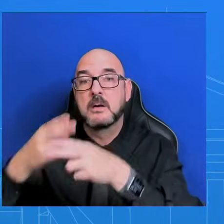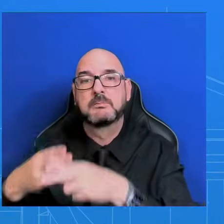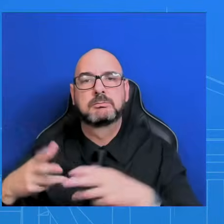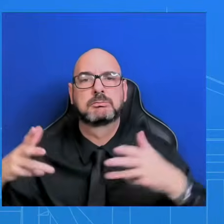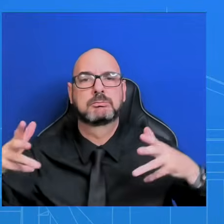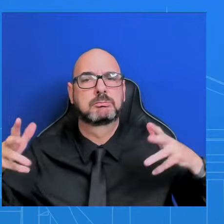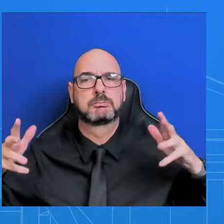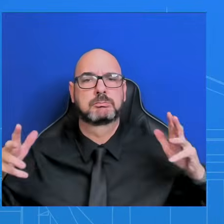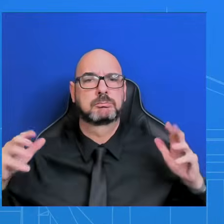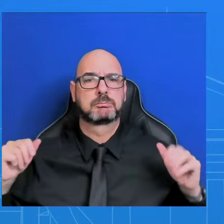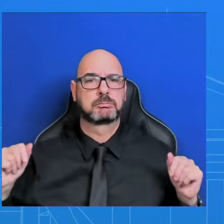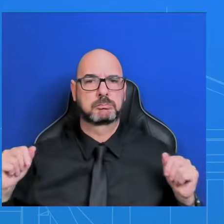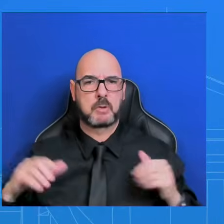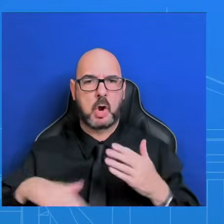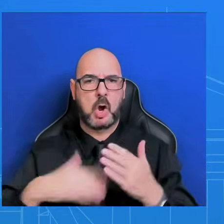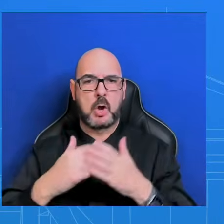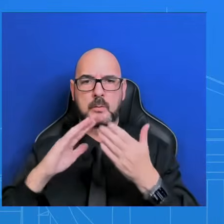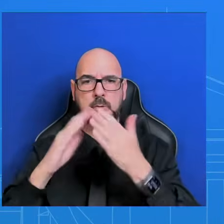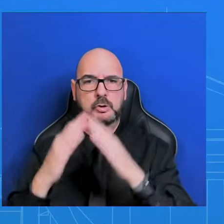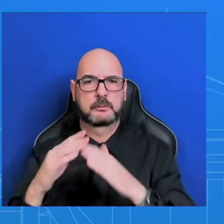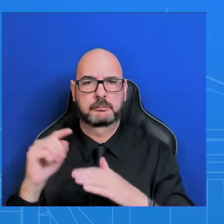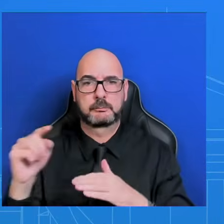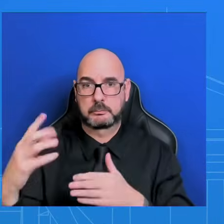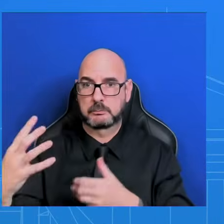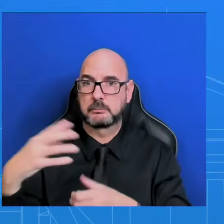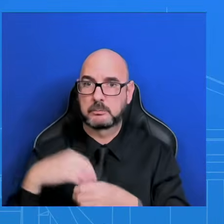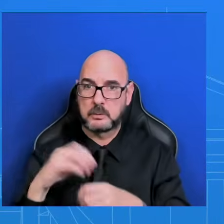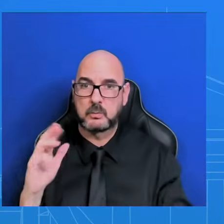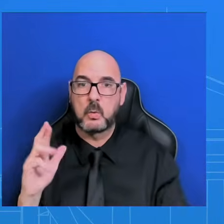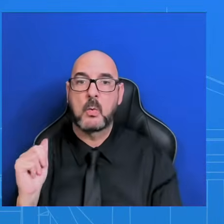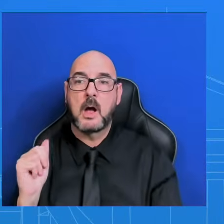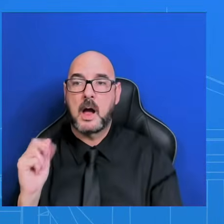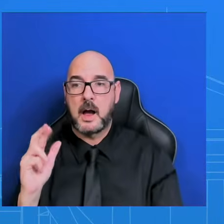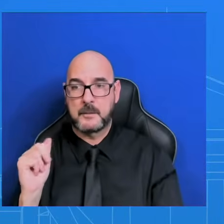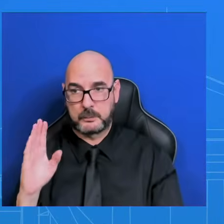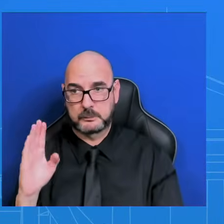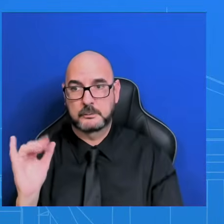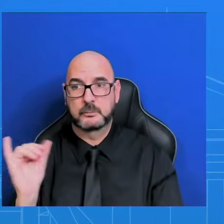Arab American community -- is very, very clear. And so, I think he was -- it was a question that he was asked.